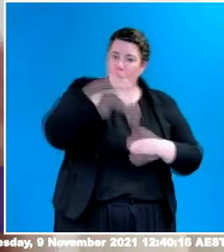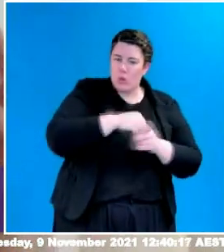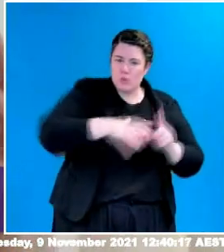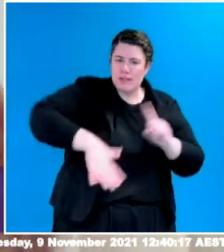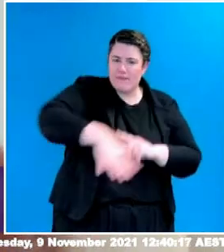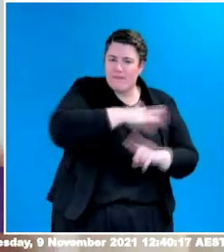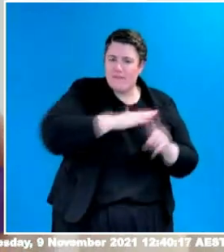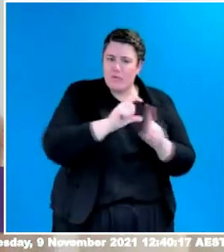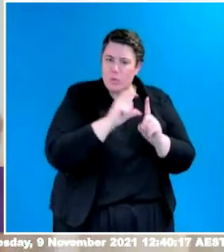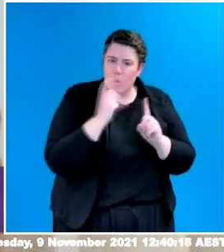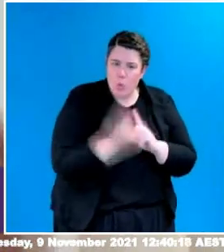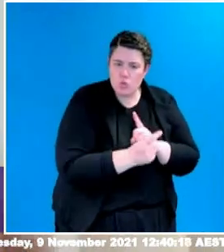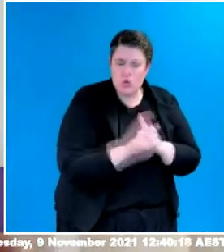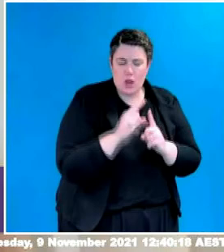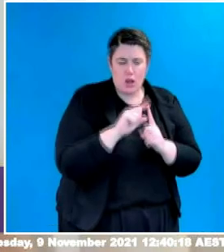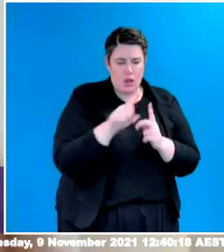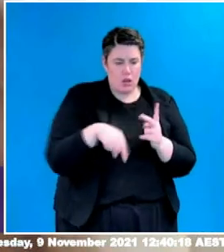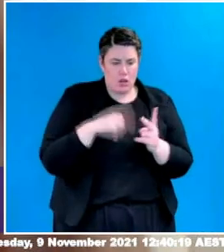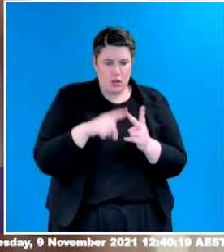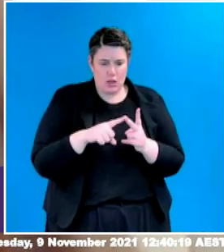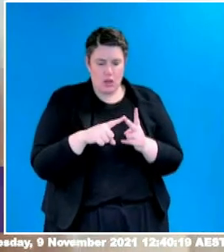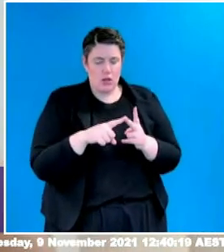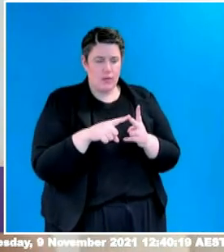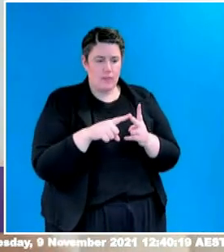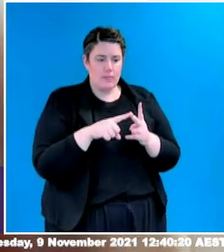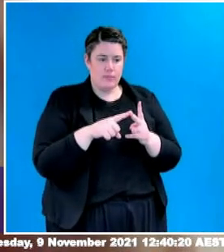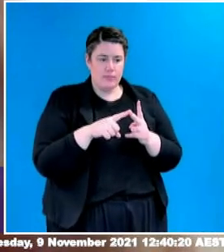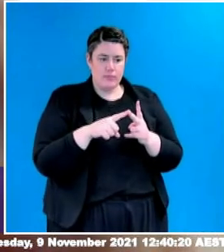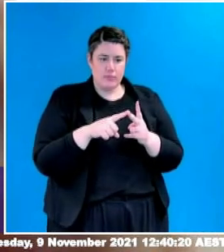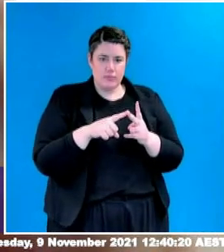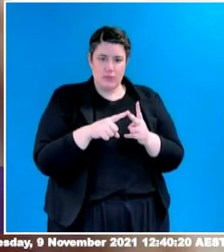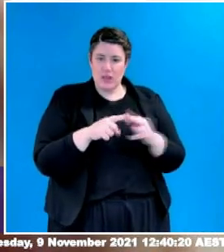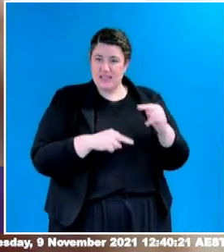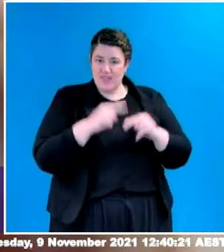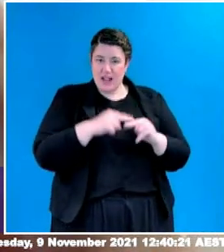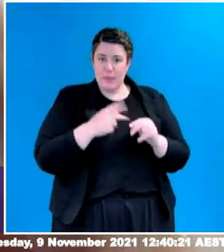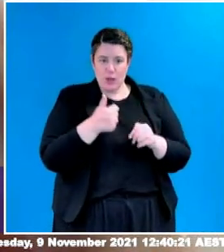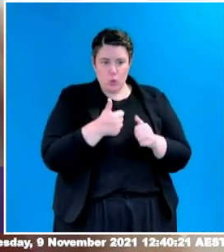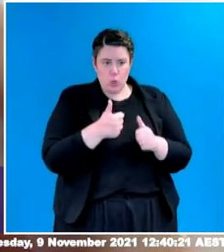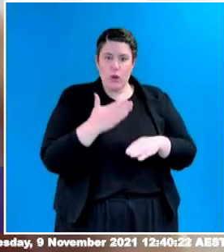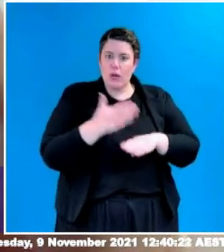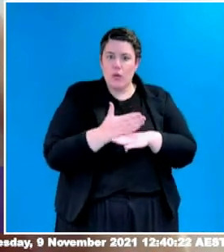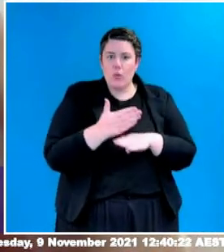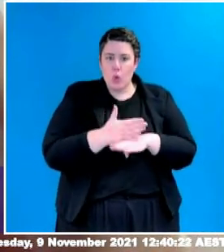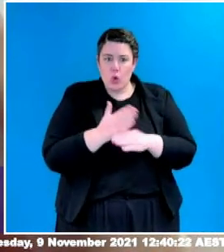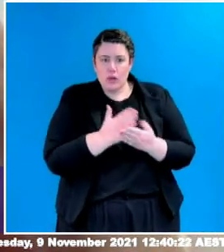and not just in developing a leadership pathway, career pathways internally for